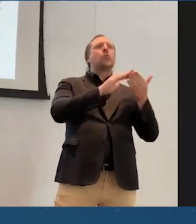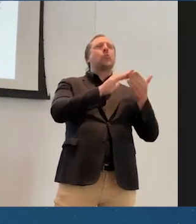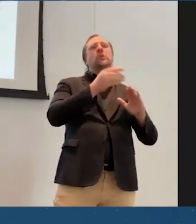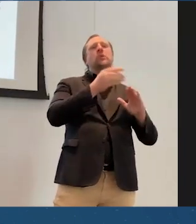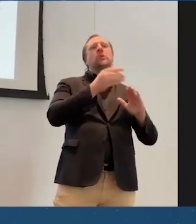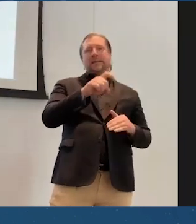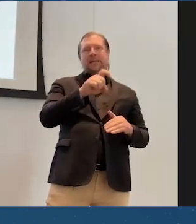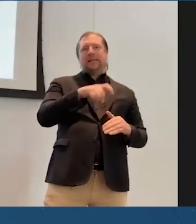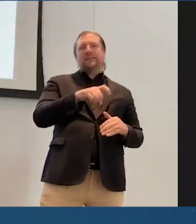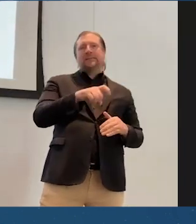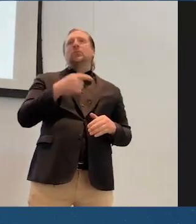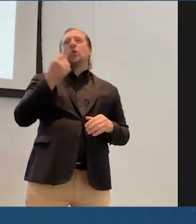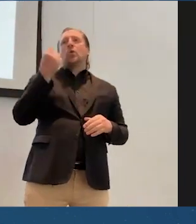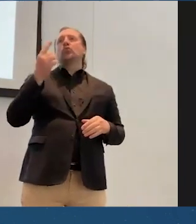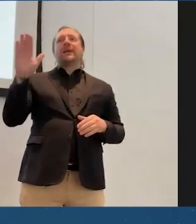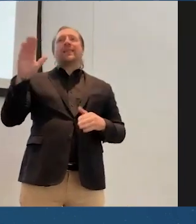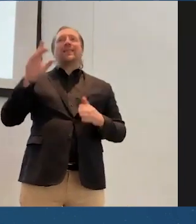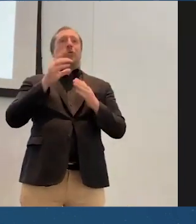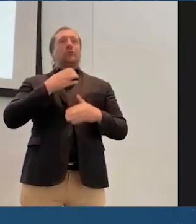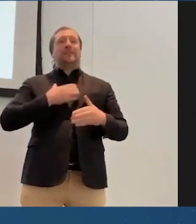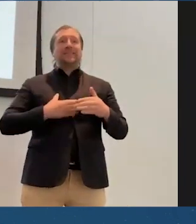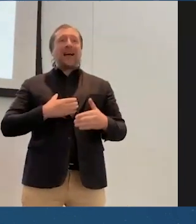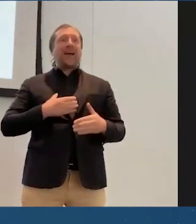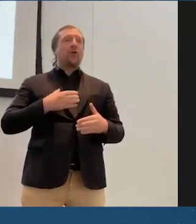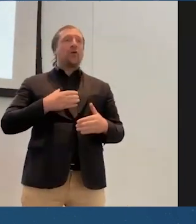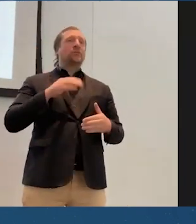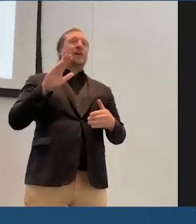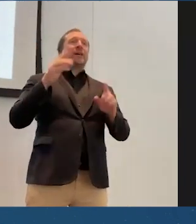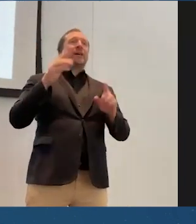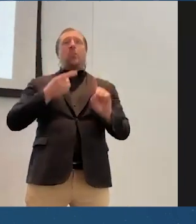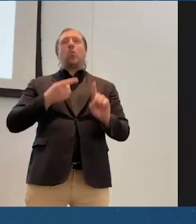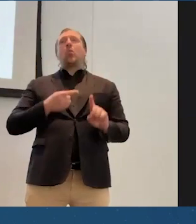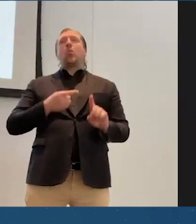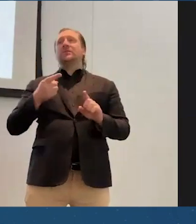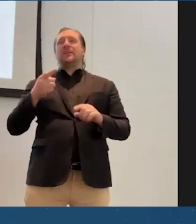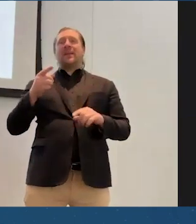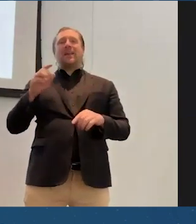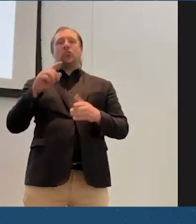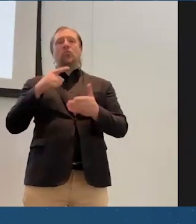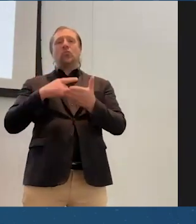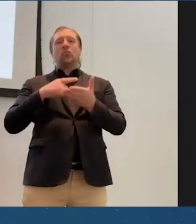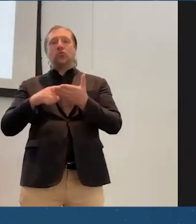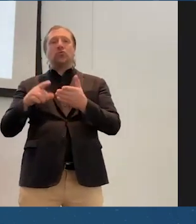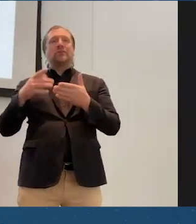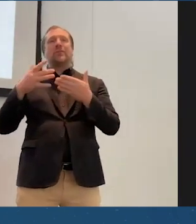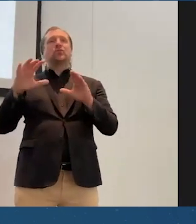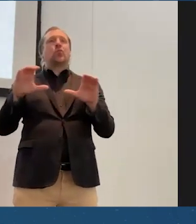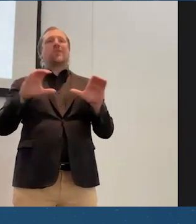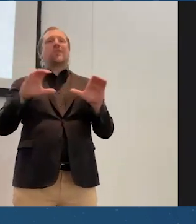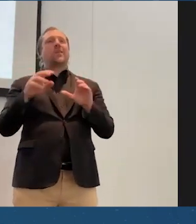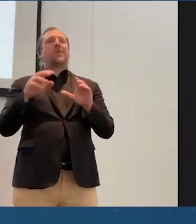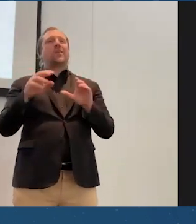We want to understand their desires, their pain points. Oftentimes, we're referring to research that might have already been conducted. We're looking at data.